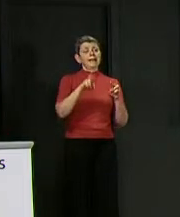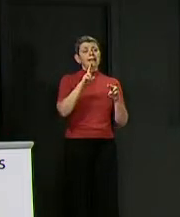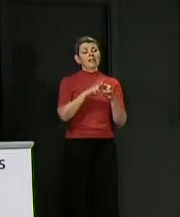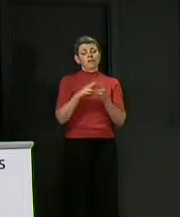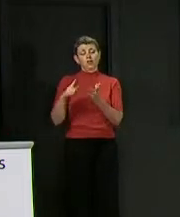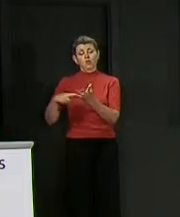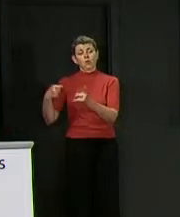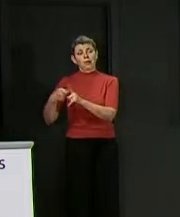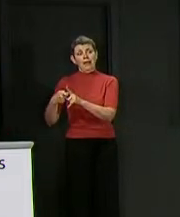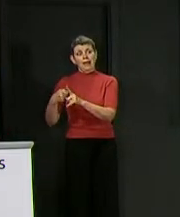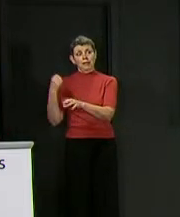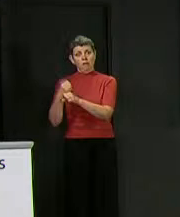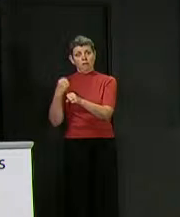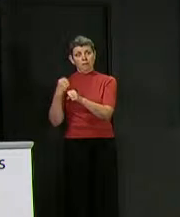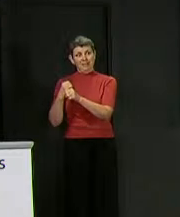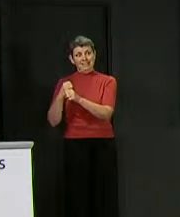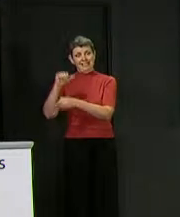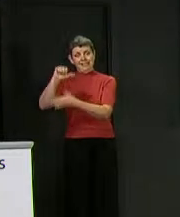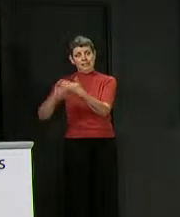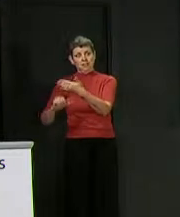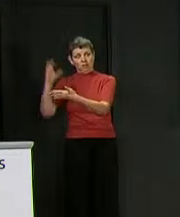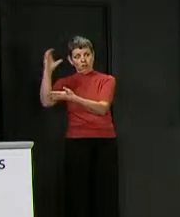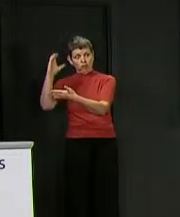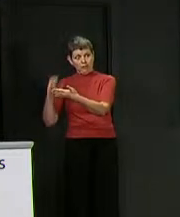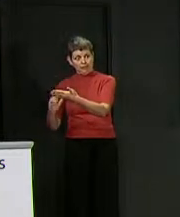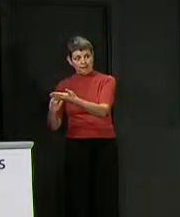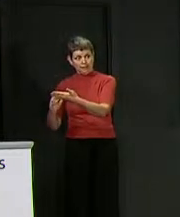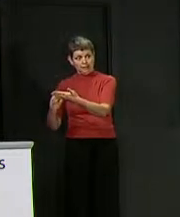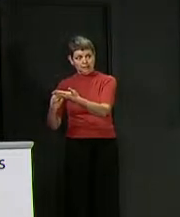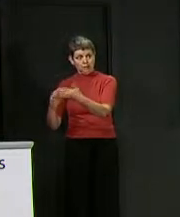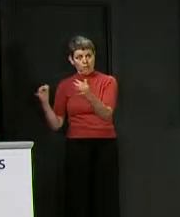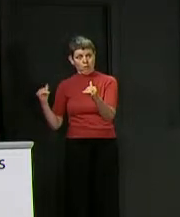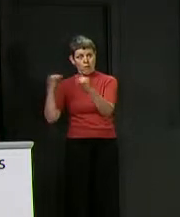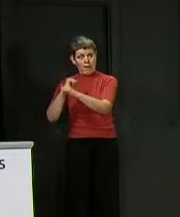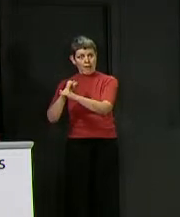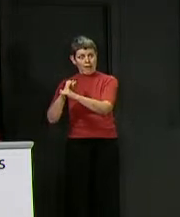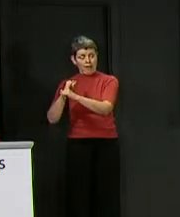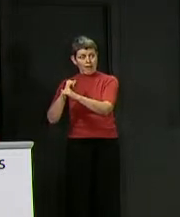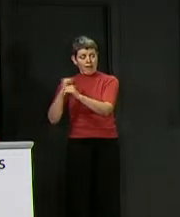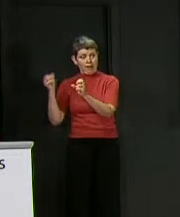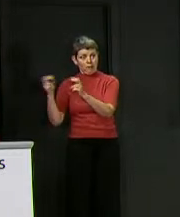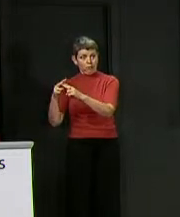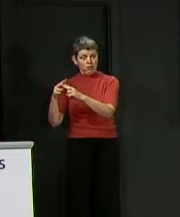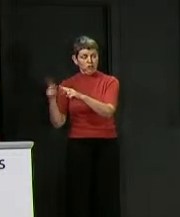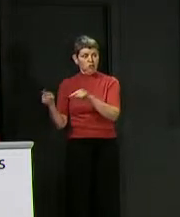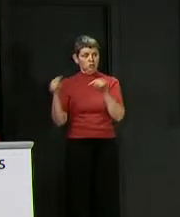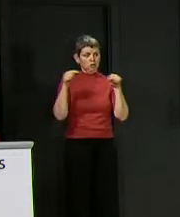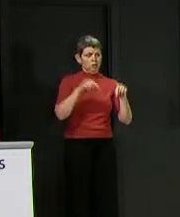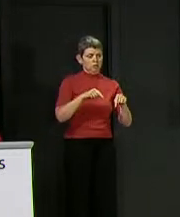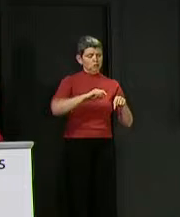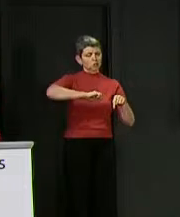Government on low-risk countries, due to the lack of checks on the border, doesn't that